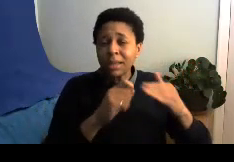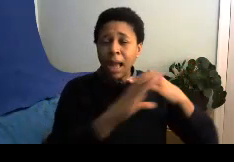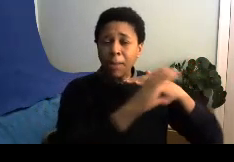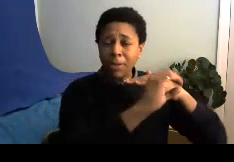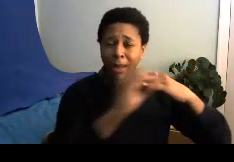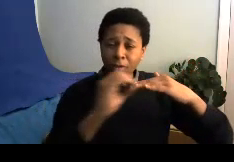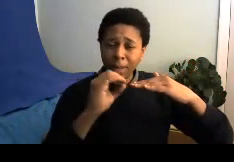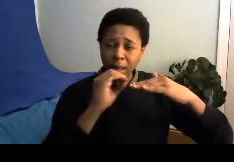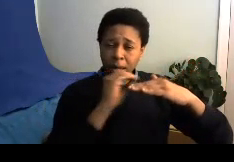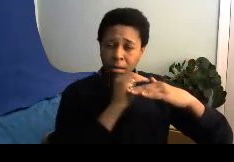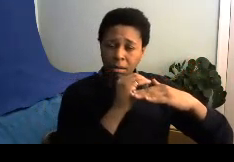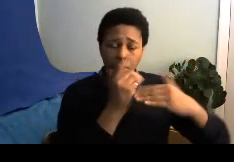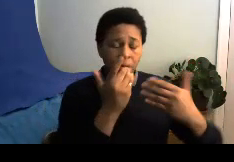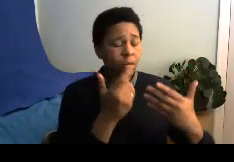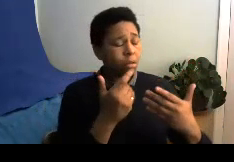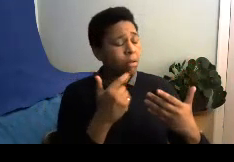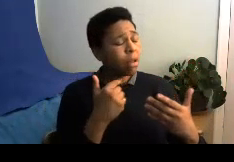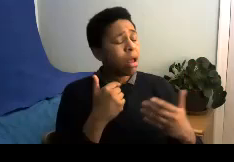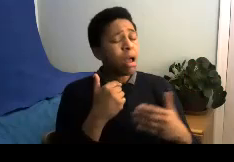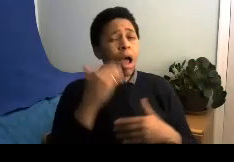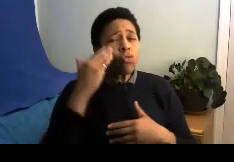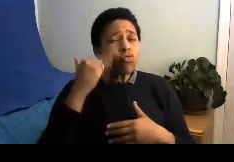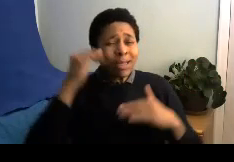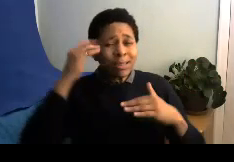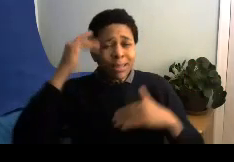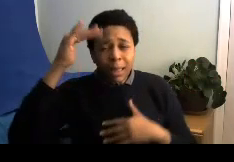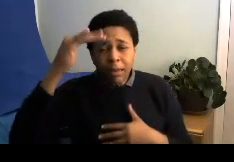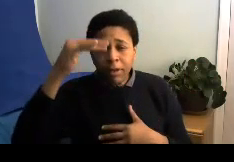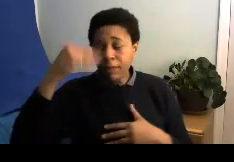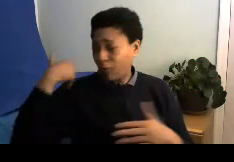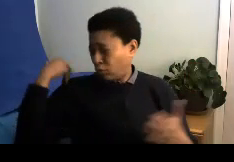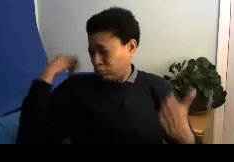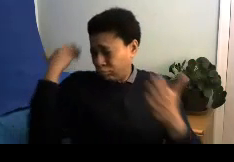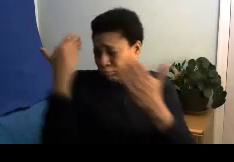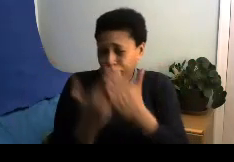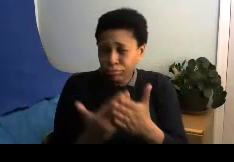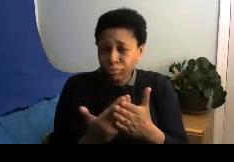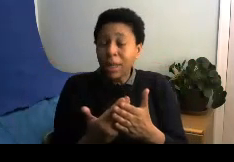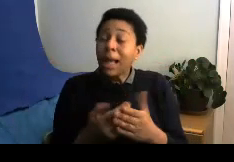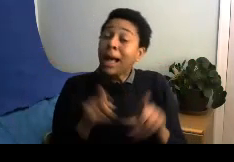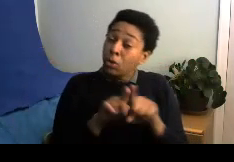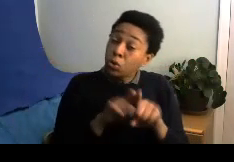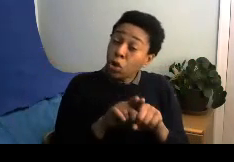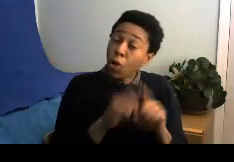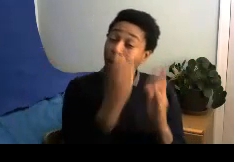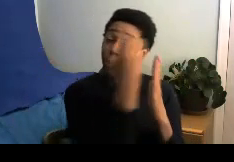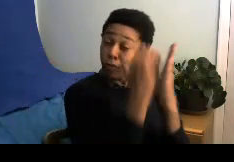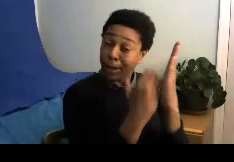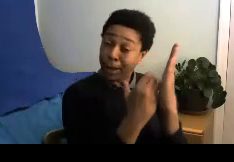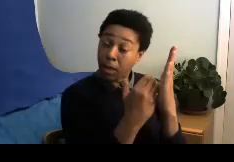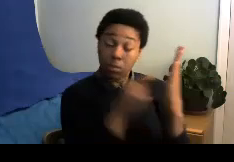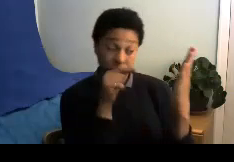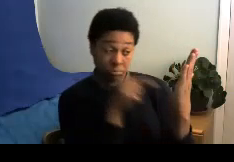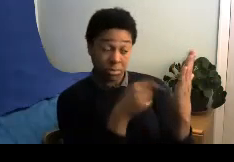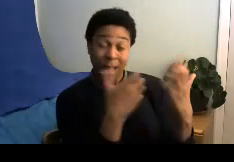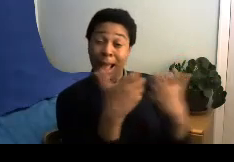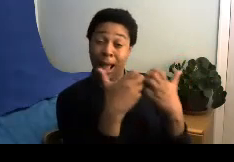um, you know, race theory and decolonisation etc, for a very long time, like I was just completely ignorant on the fact